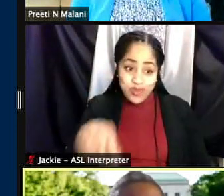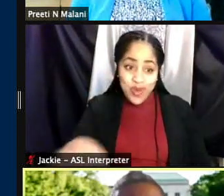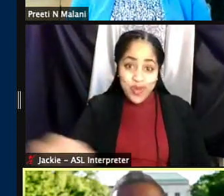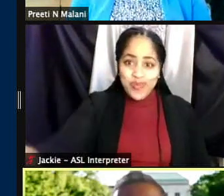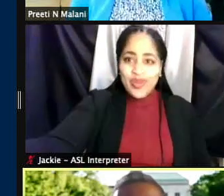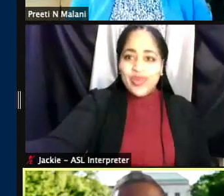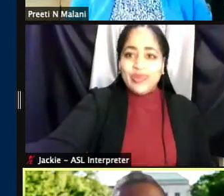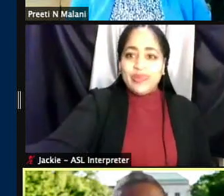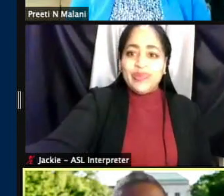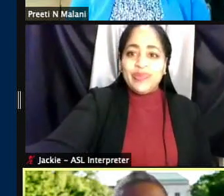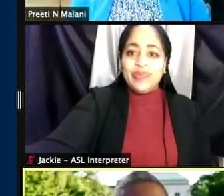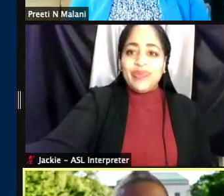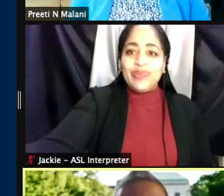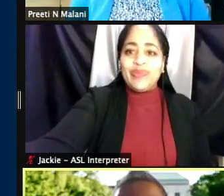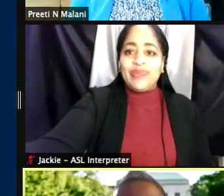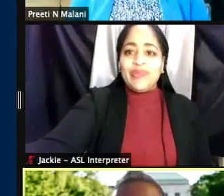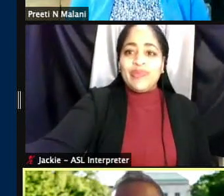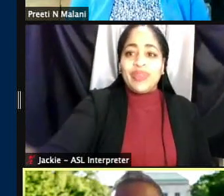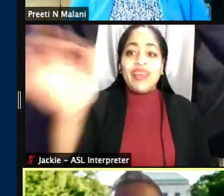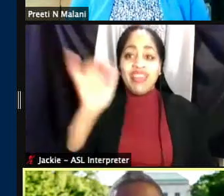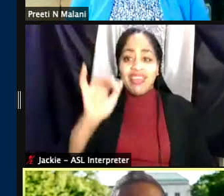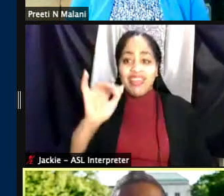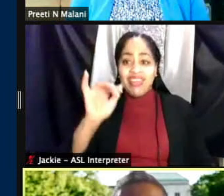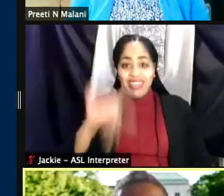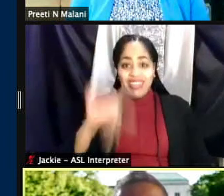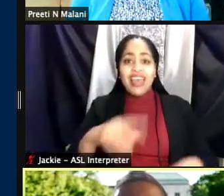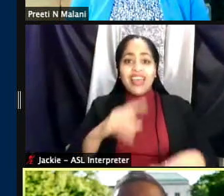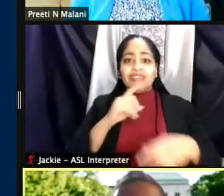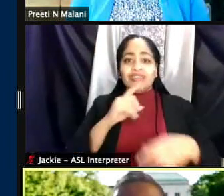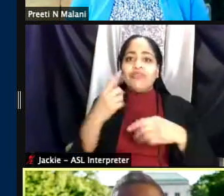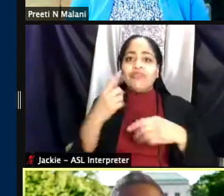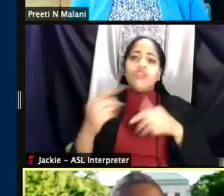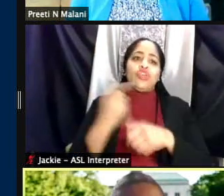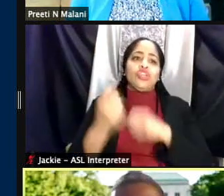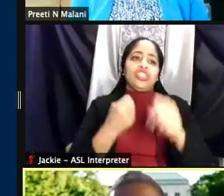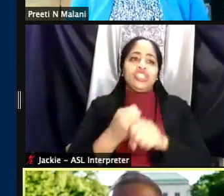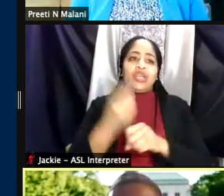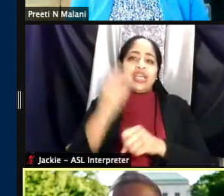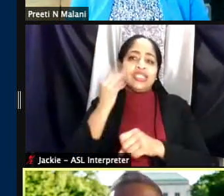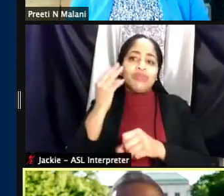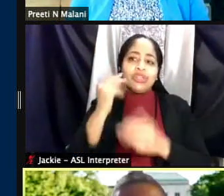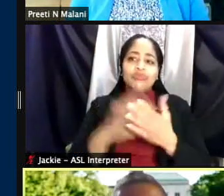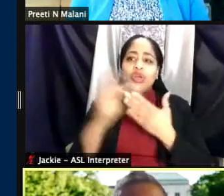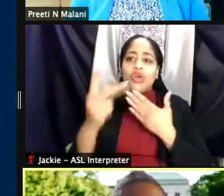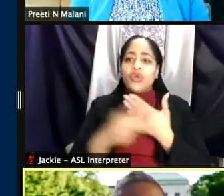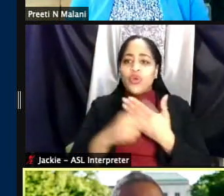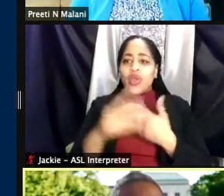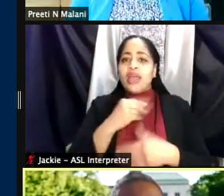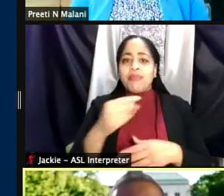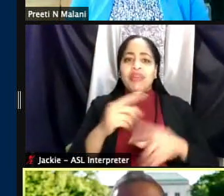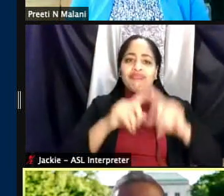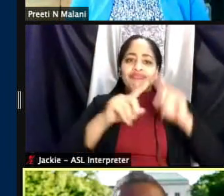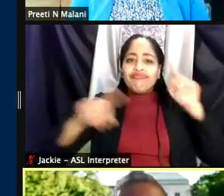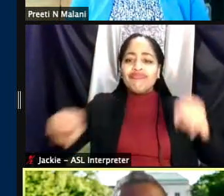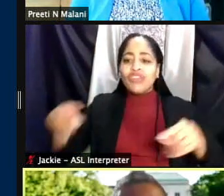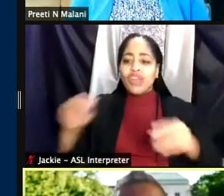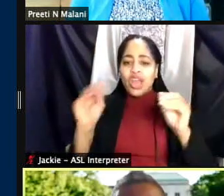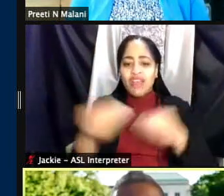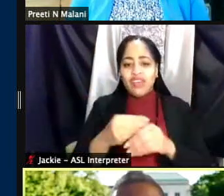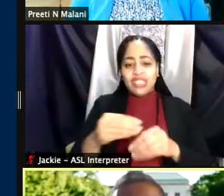And that features events hosted by the first year experience program and various partner offices. The Center for Campus Involvement